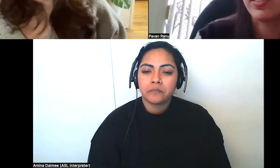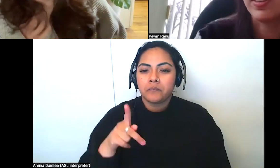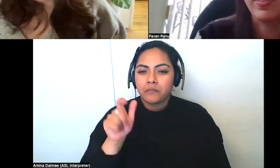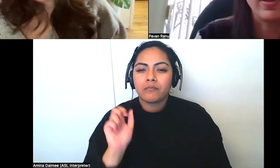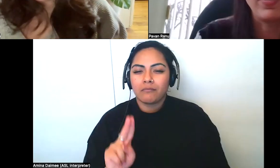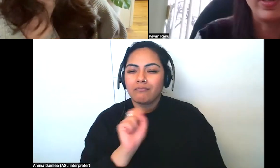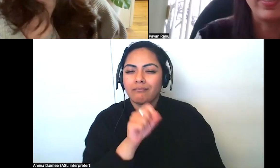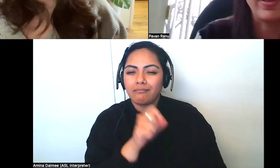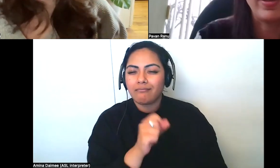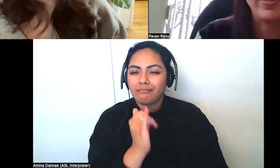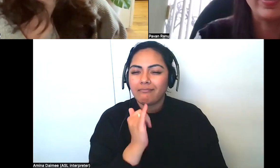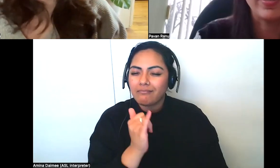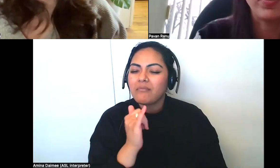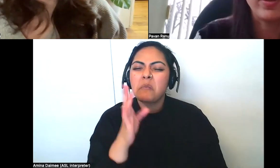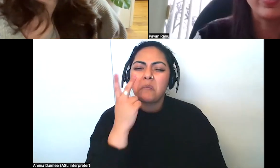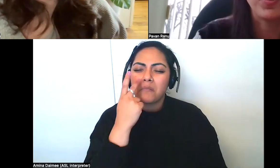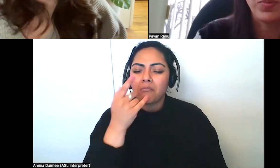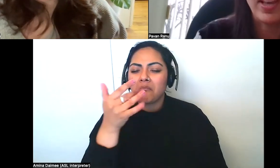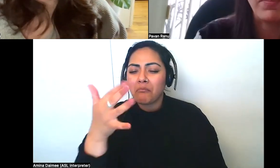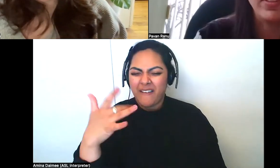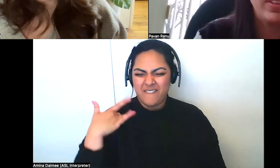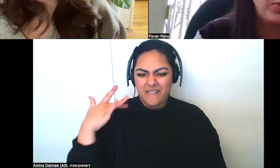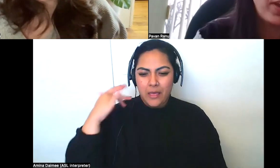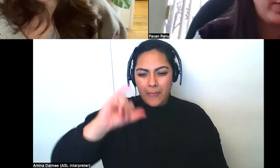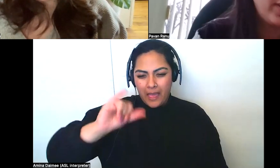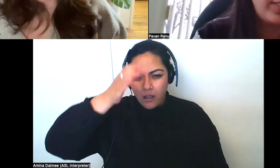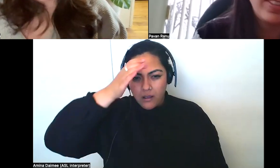across anything. I feel like that idea is out there so it will happen. It'll manifest.